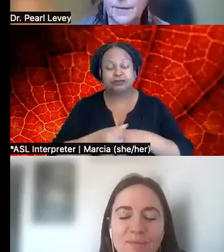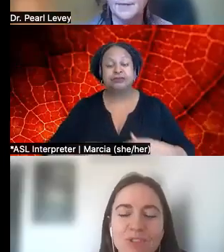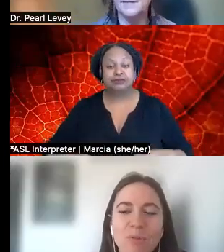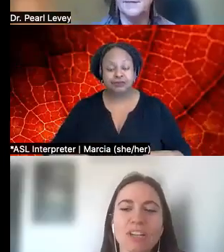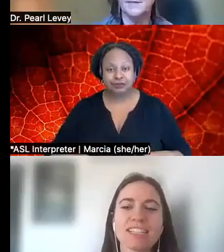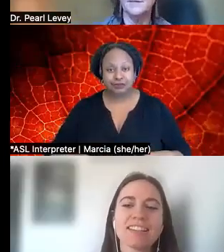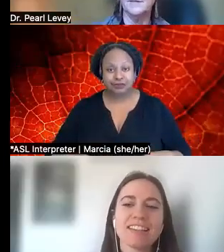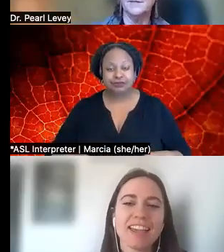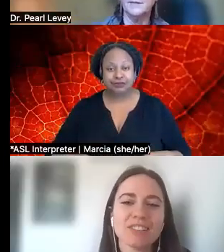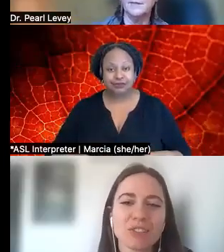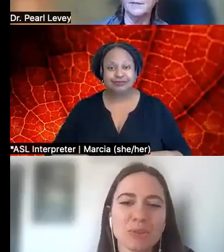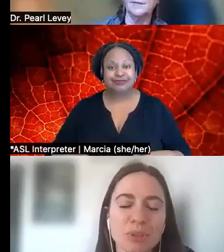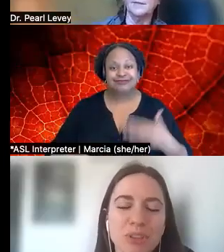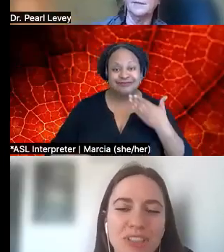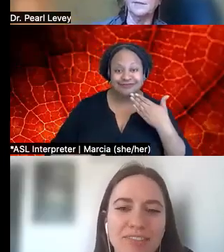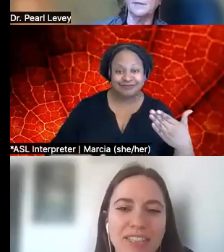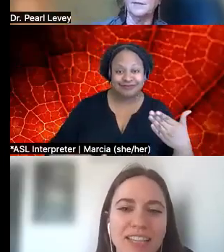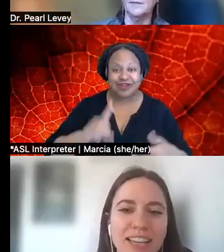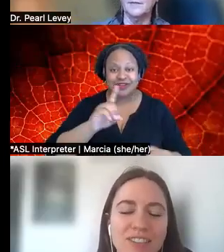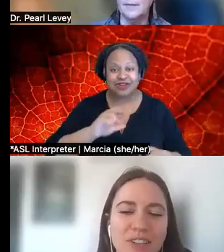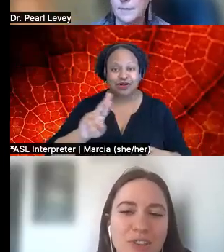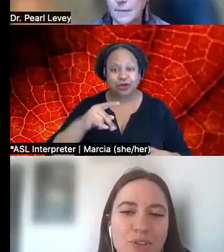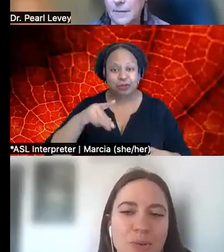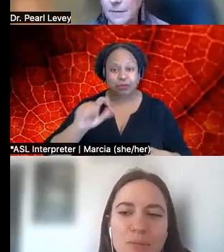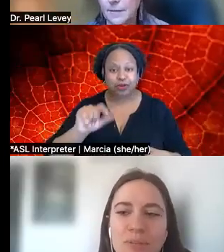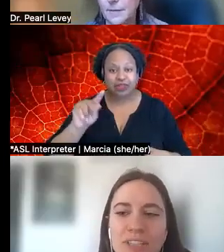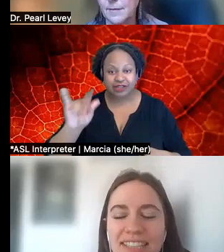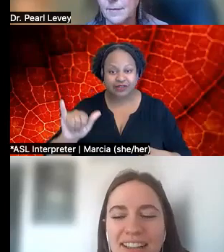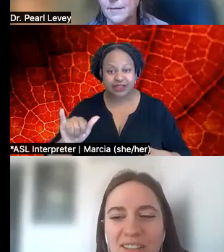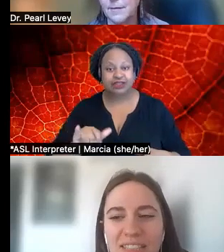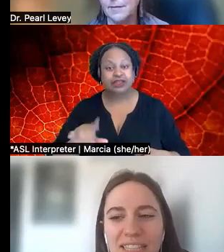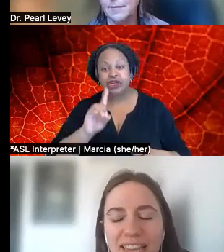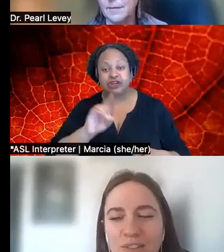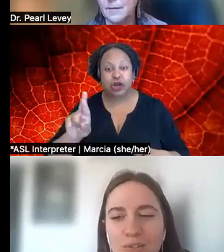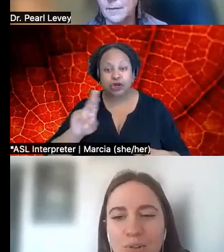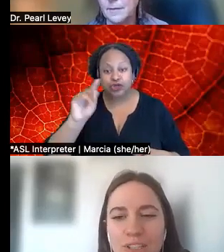So I wanted to thank Dr. Pearl Levey and Dr. Tony Fignitellio again for